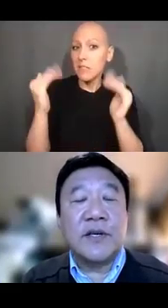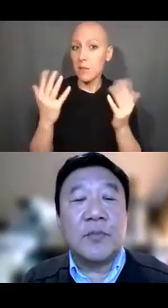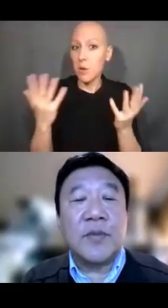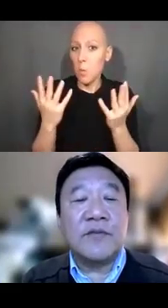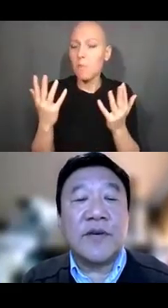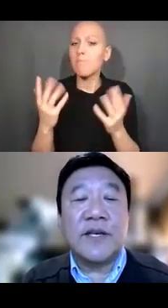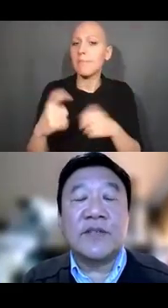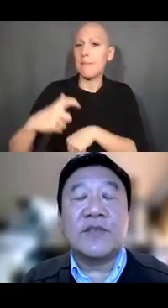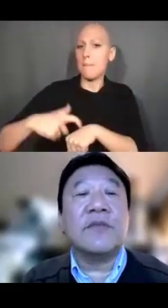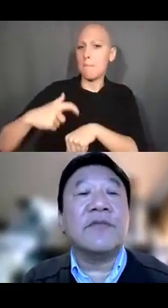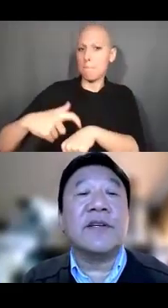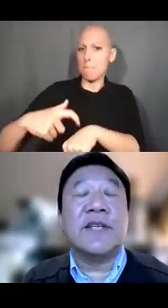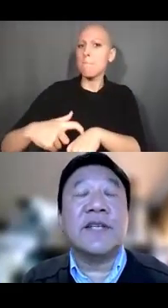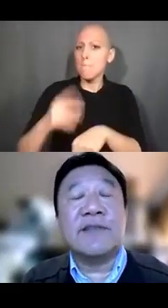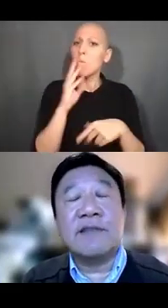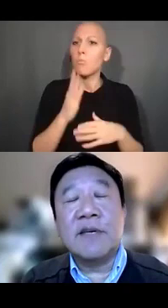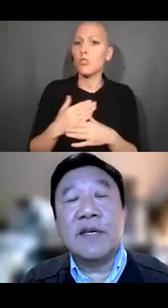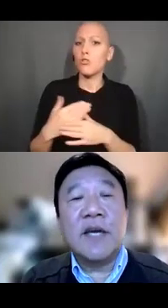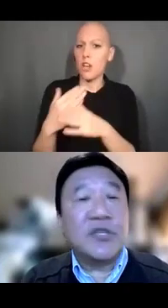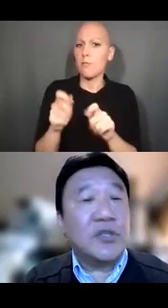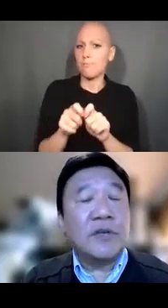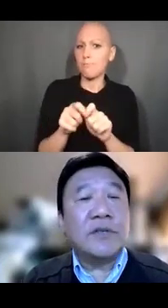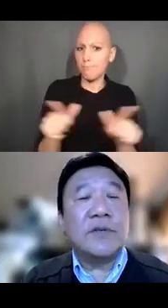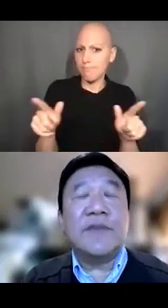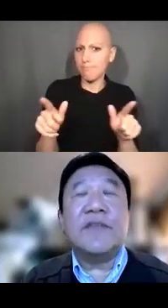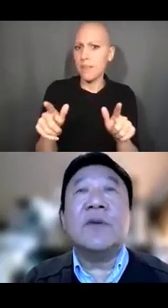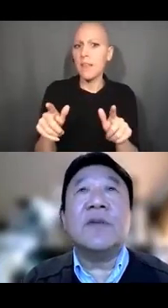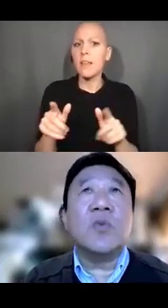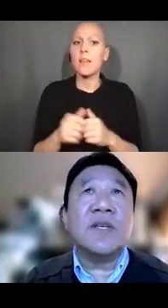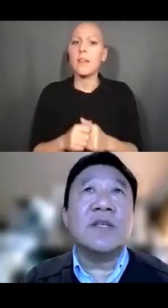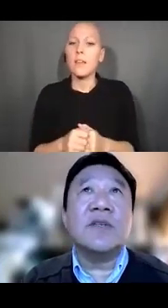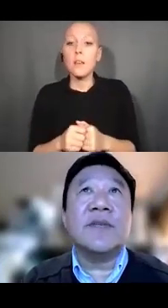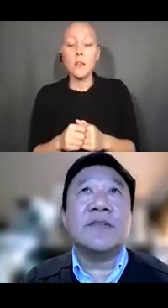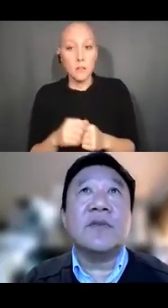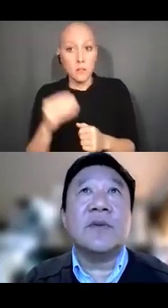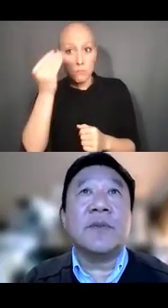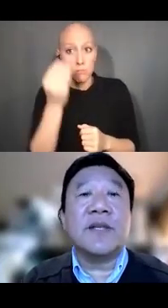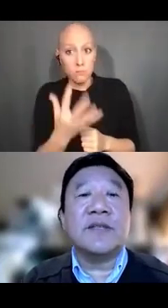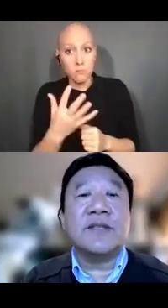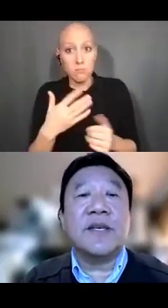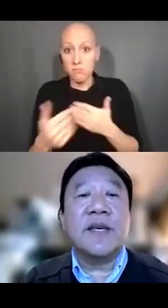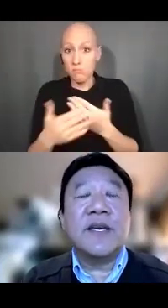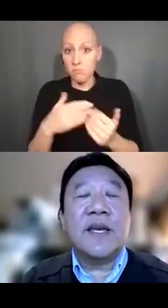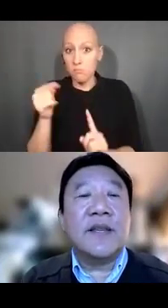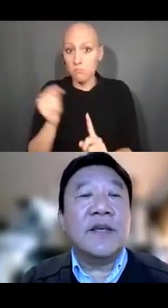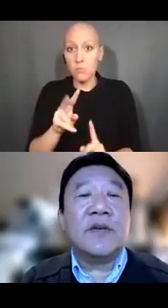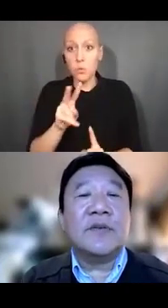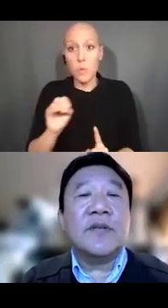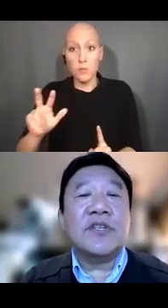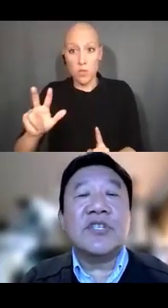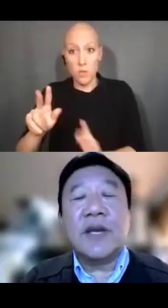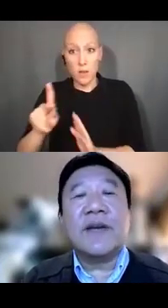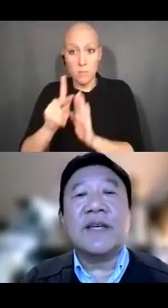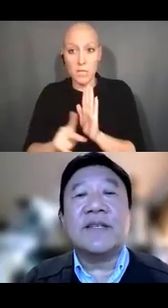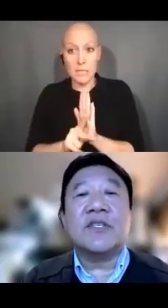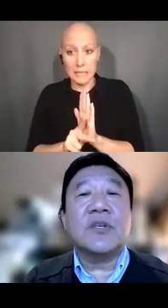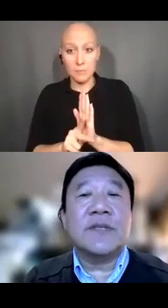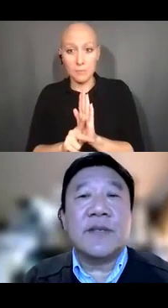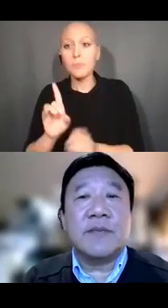of the main findings from the final data set. I should note to you even though this was the 2003 policy, data sharing has actually been something